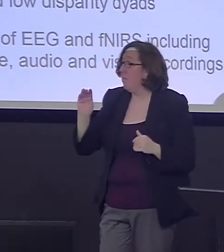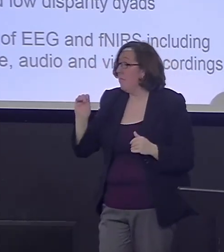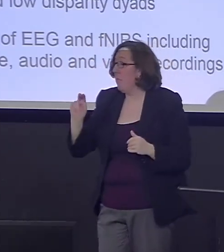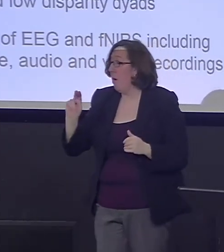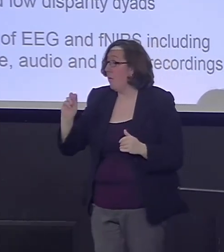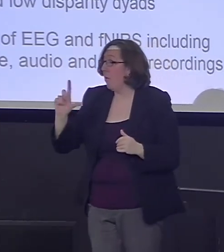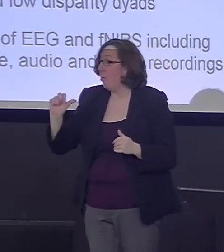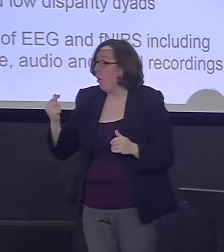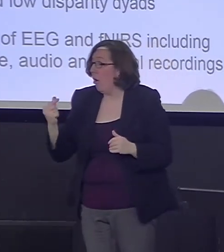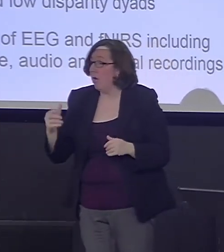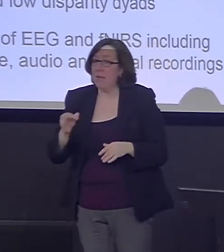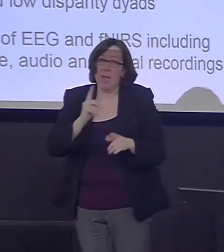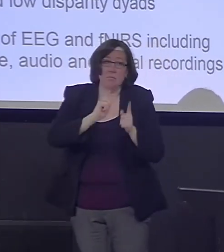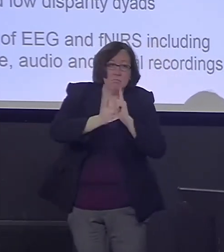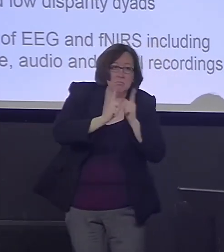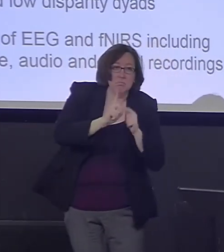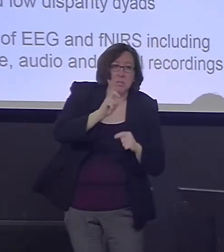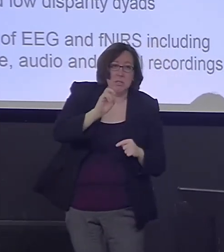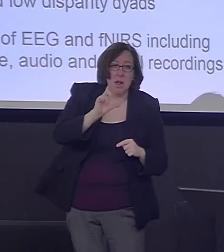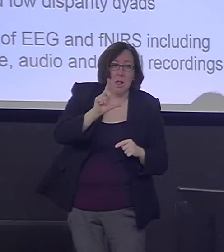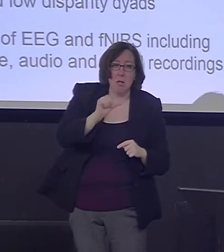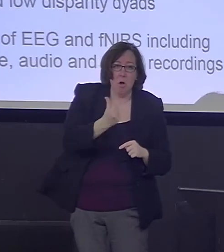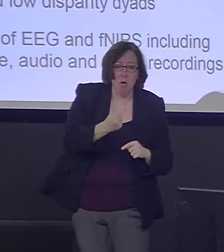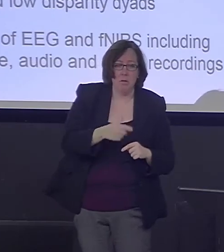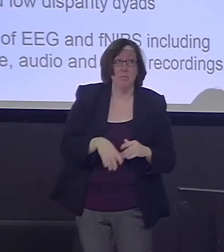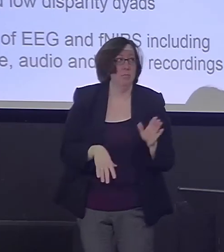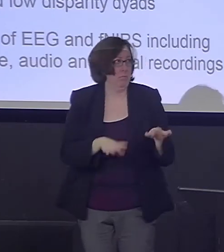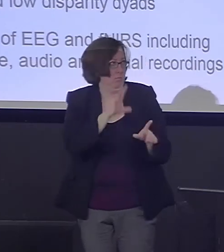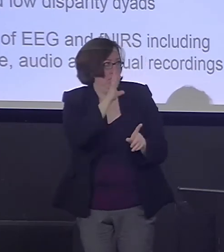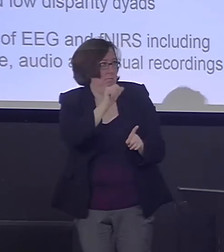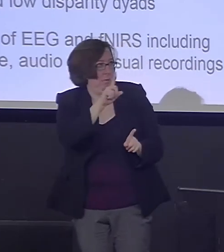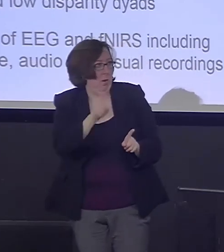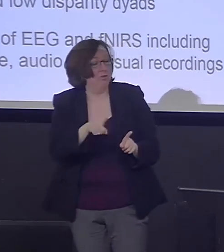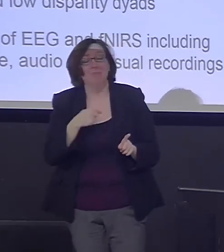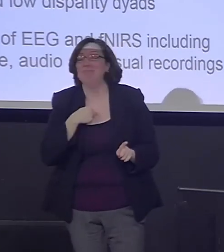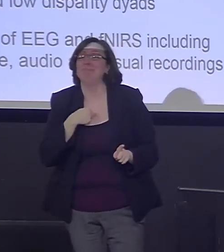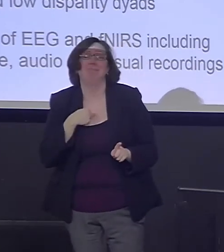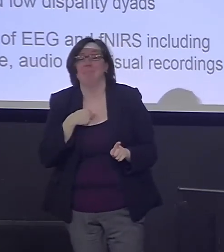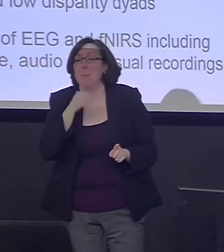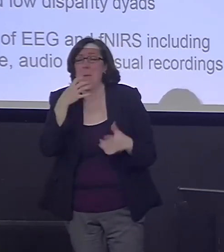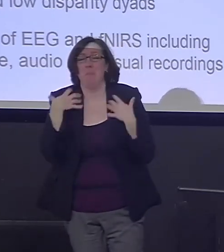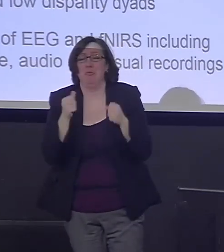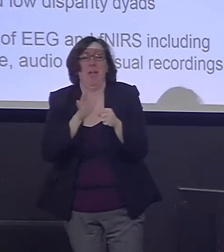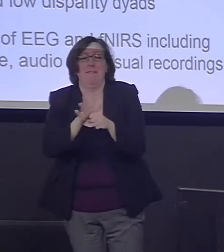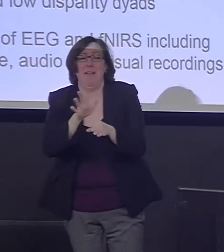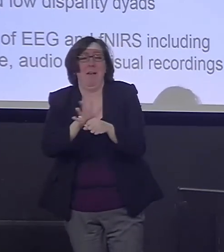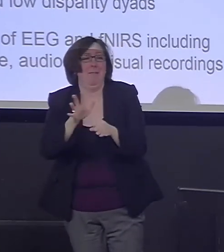That's a really, really interesting question. I'm not brave enough to go there yet.